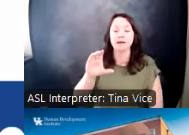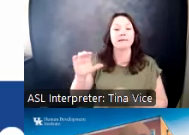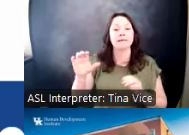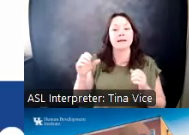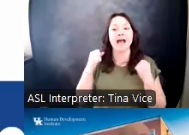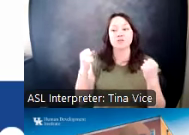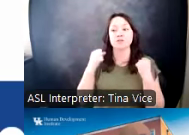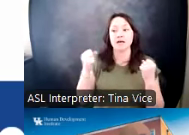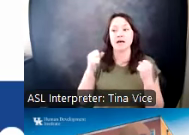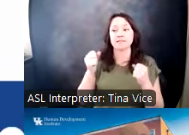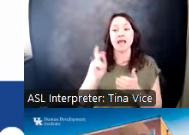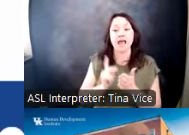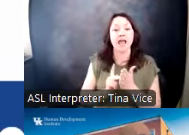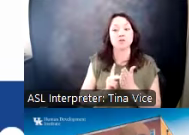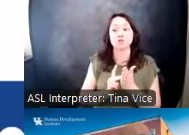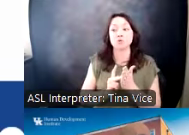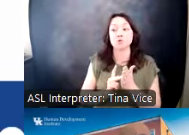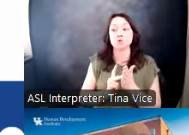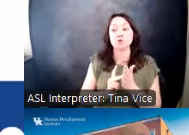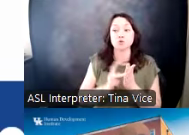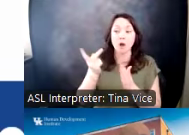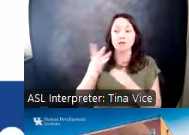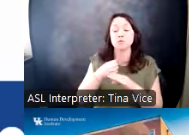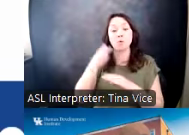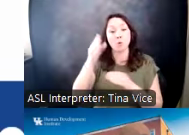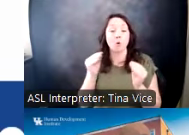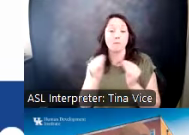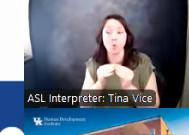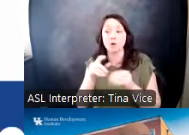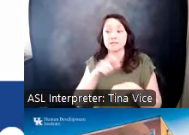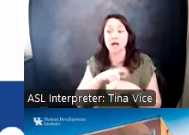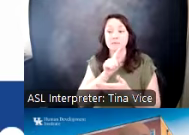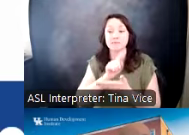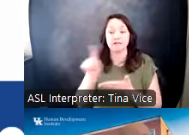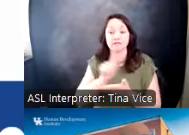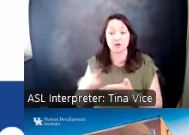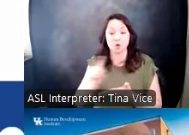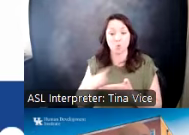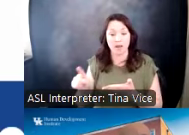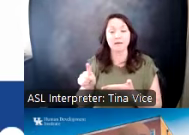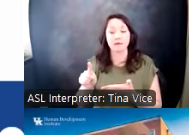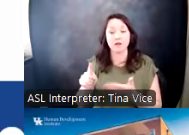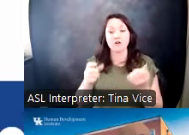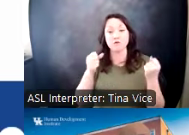two plus times per week of strength exercises.